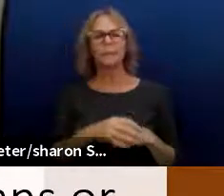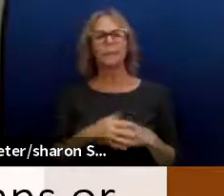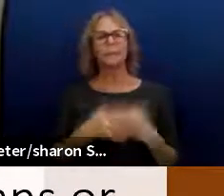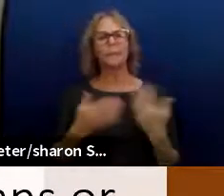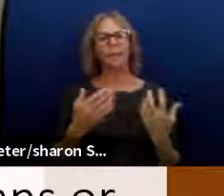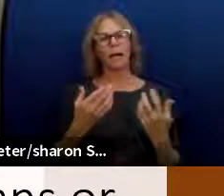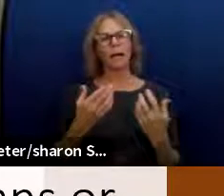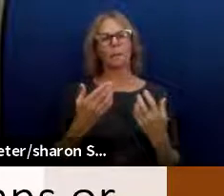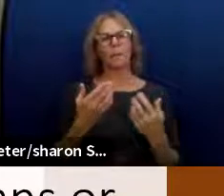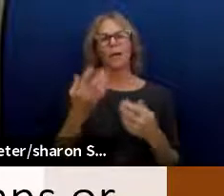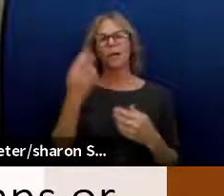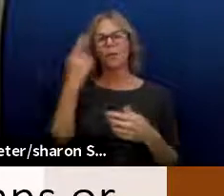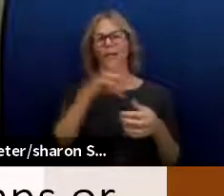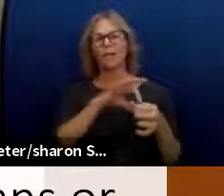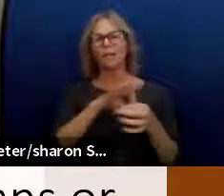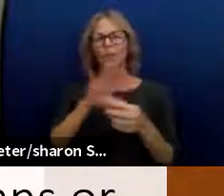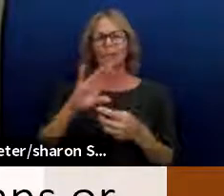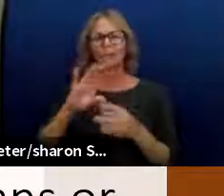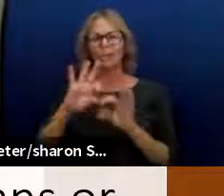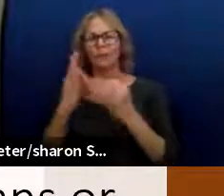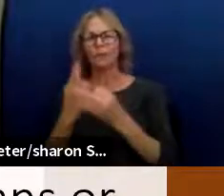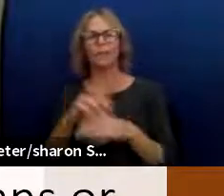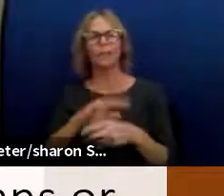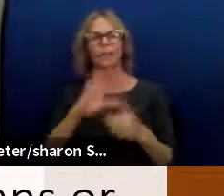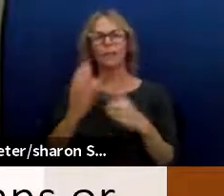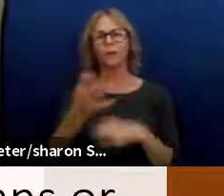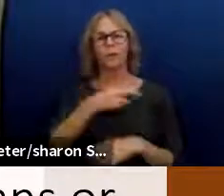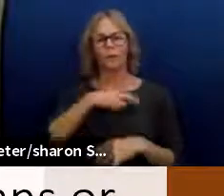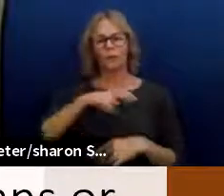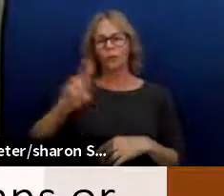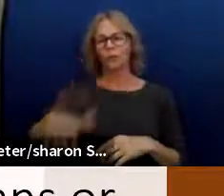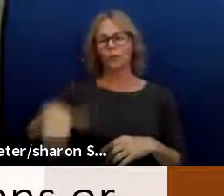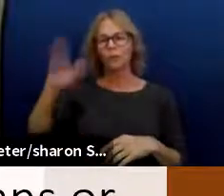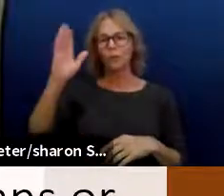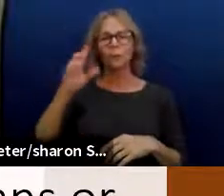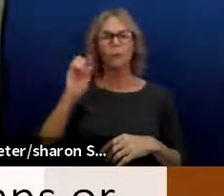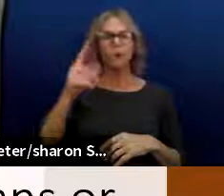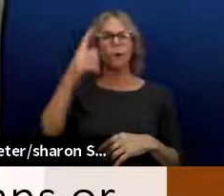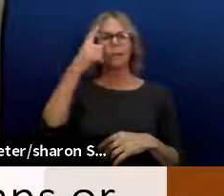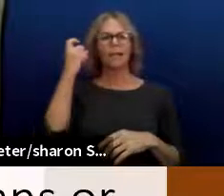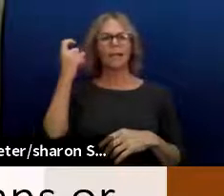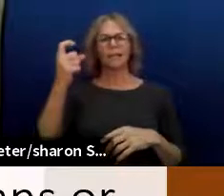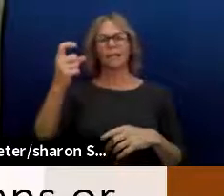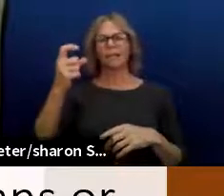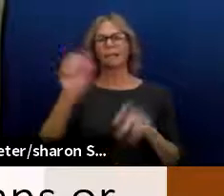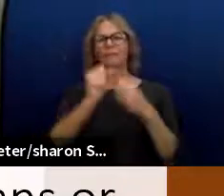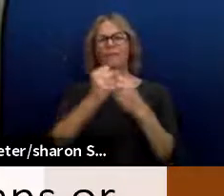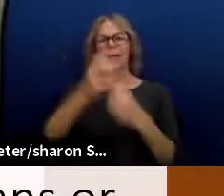their family, to their culture, to the religion that they grew up in, or because of the society around them, you know, the, the